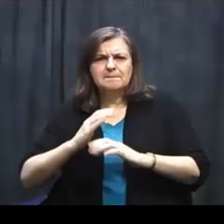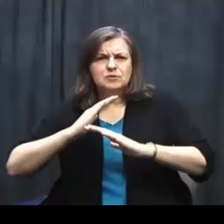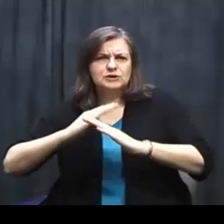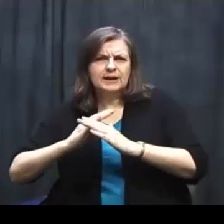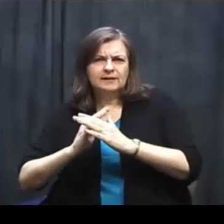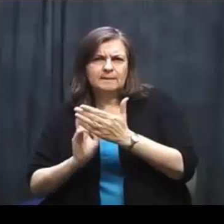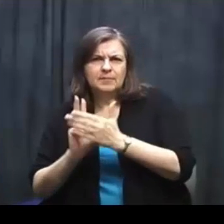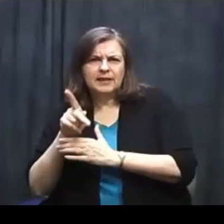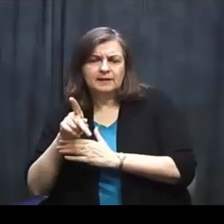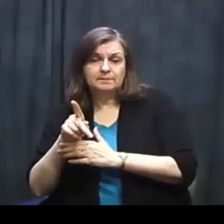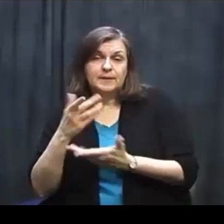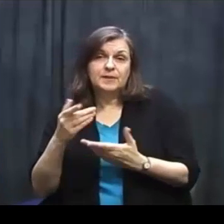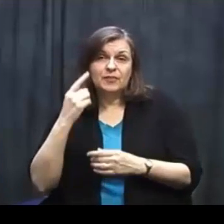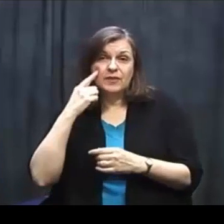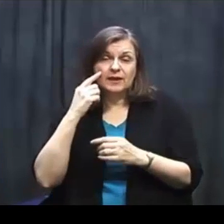you might've said thorns